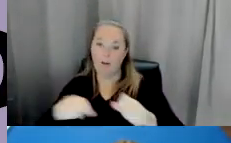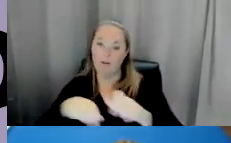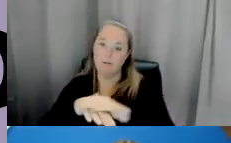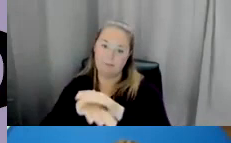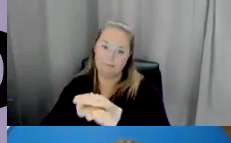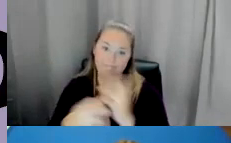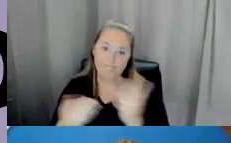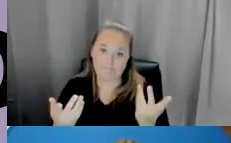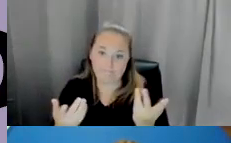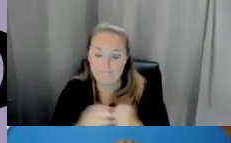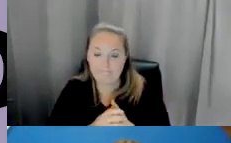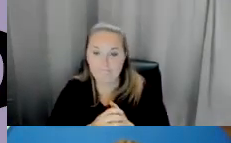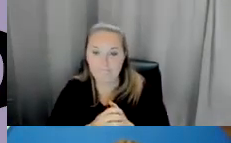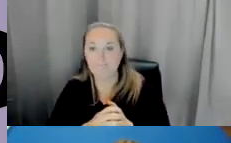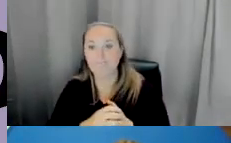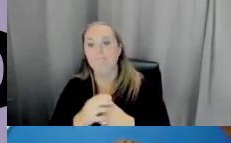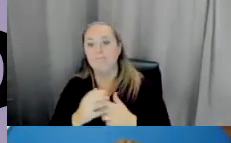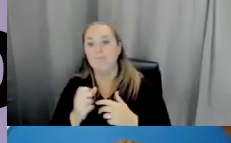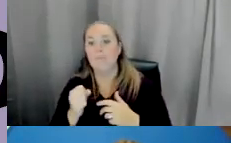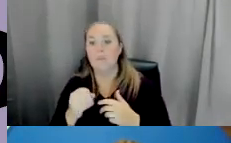WAYS THAT ARE ASSESSABLE AND FREE OF CHARGE AND AS NEEDED,